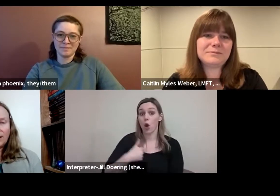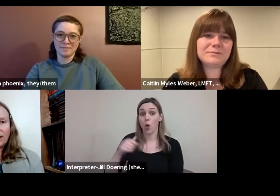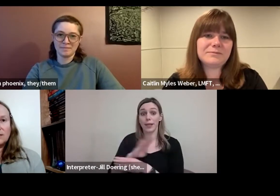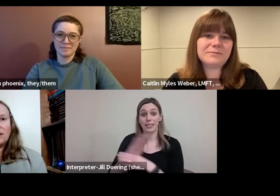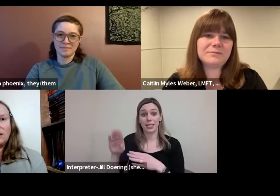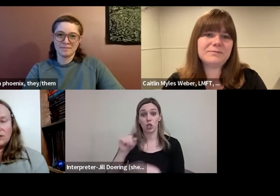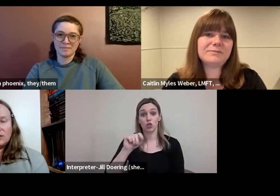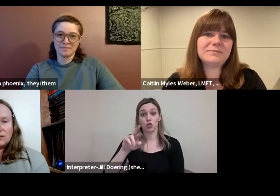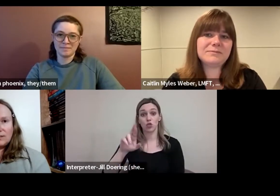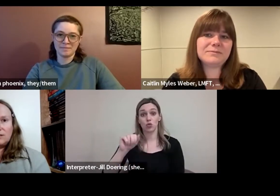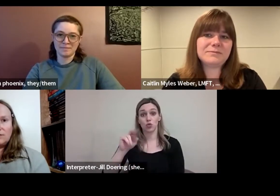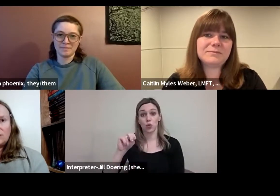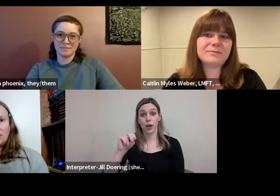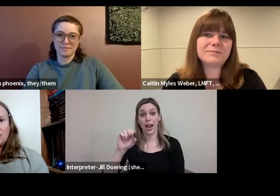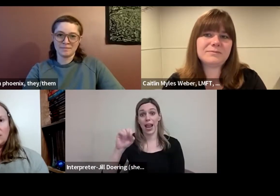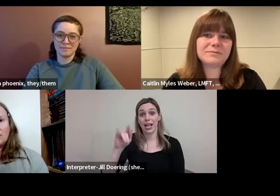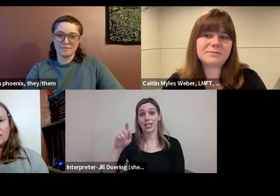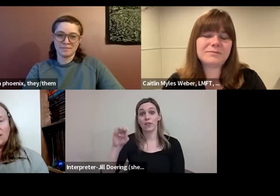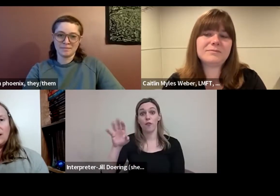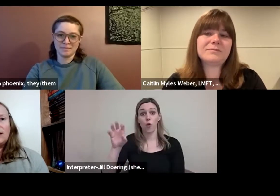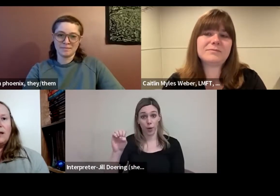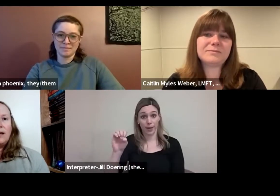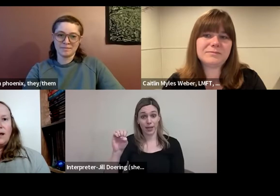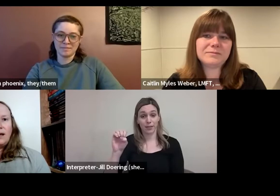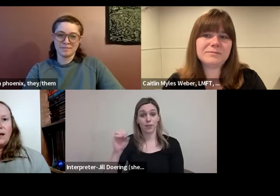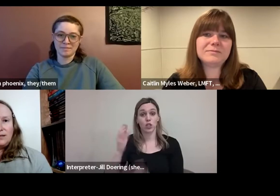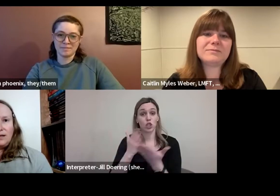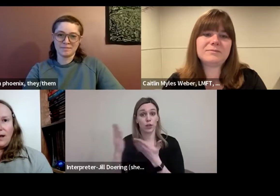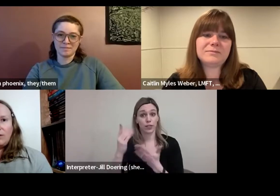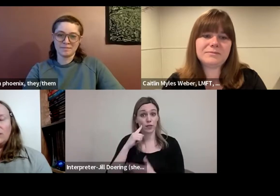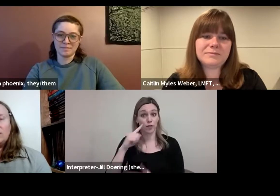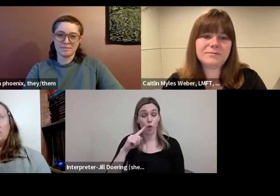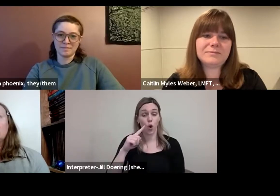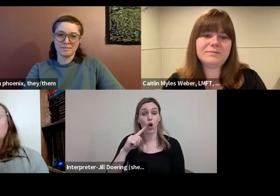and consultation services for gender diversity and DEI work,